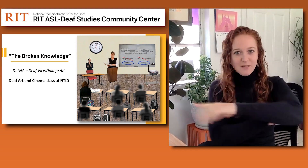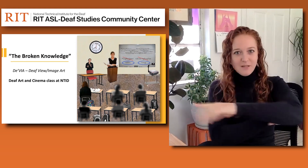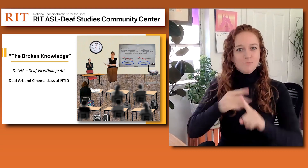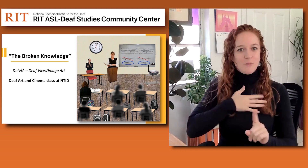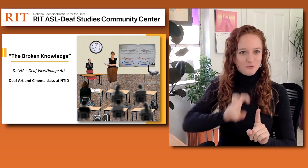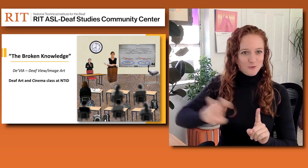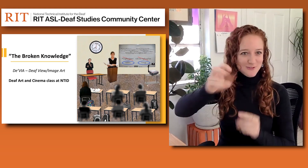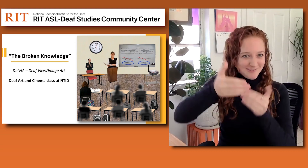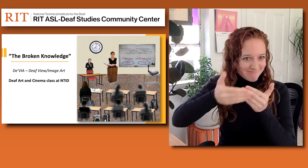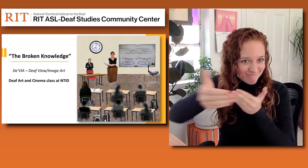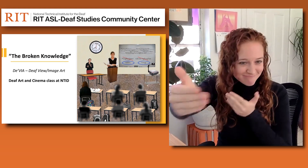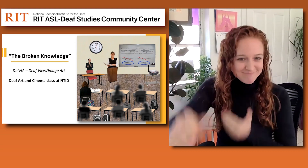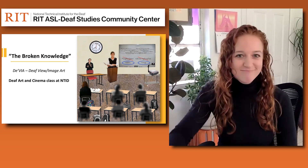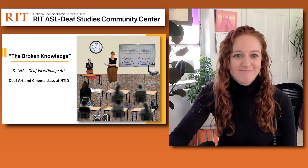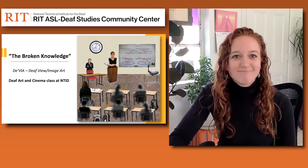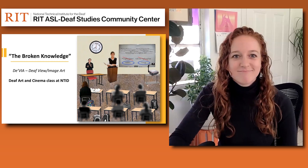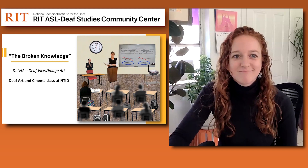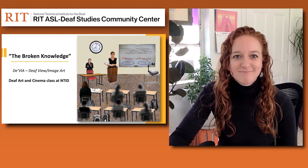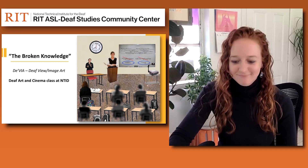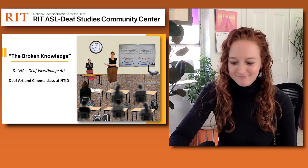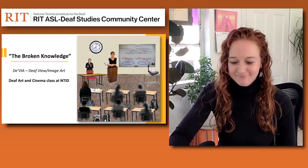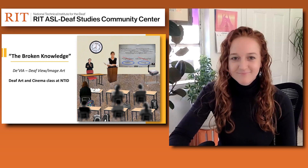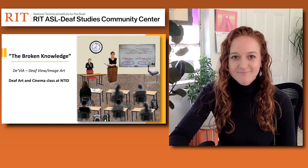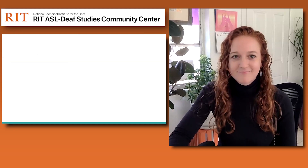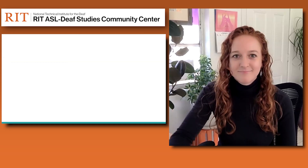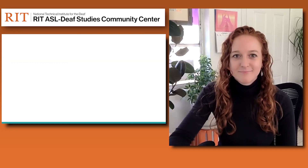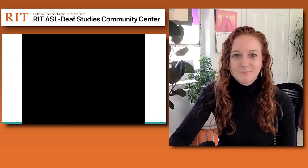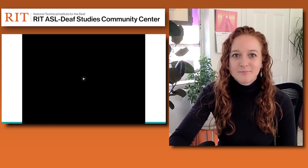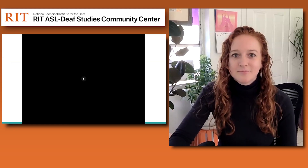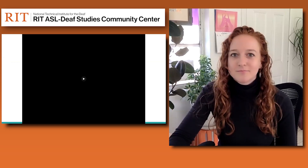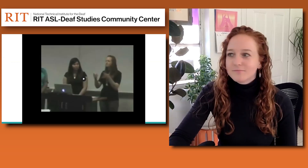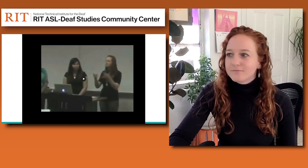which was quite frustrating. And that sort of was the foundation